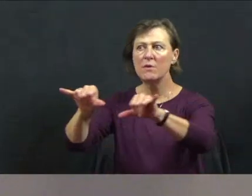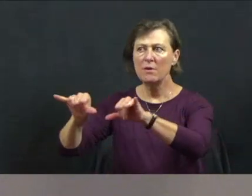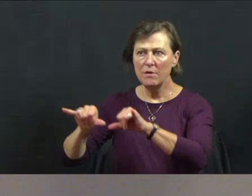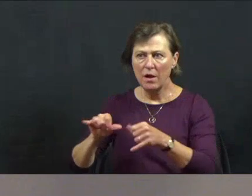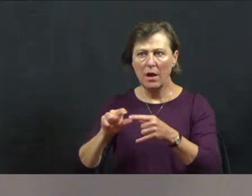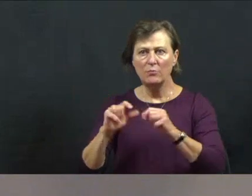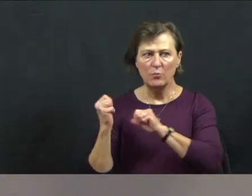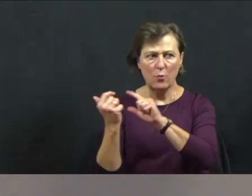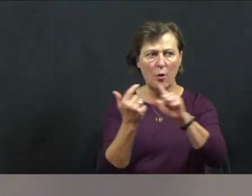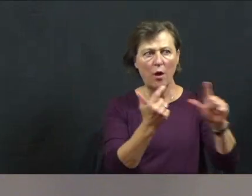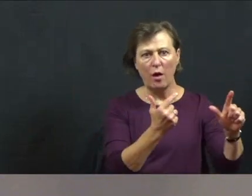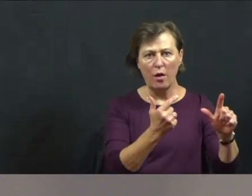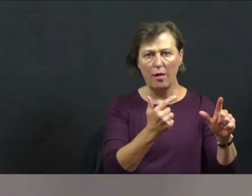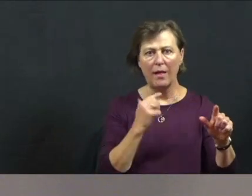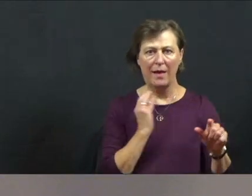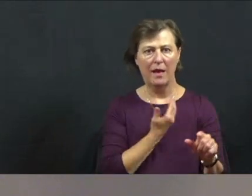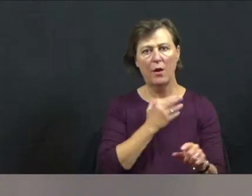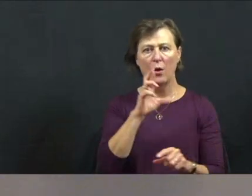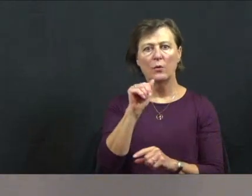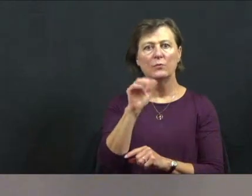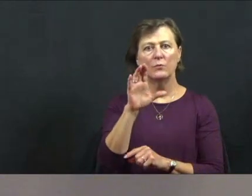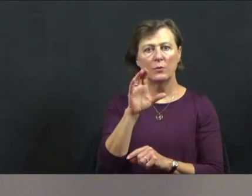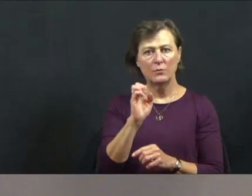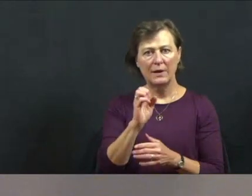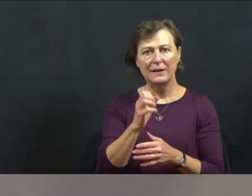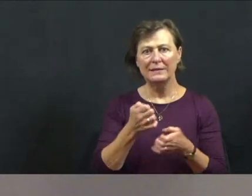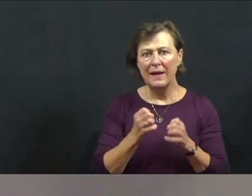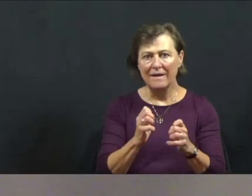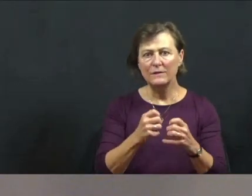so the effort of some to shift their share of the burden